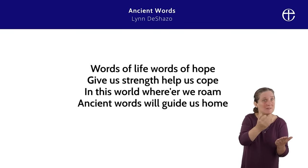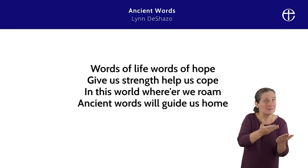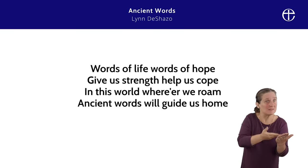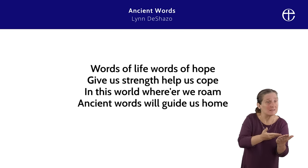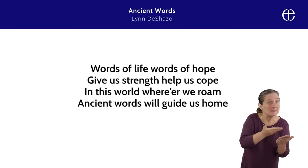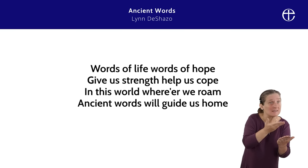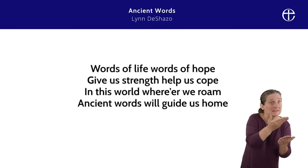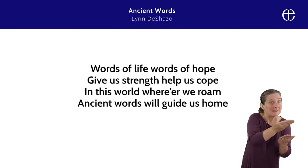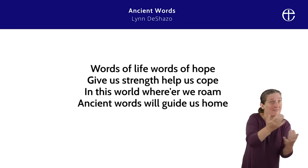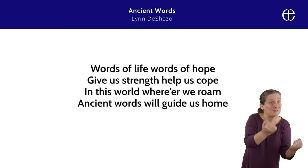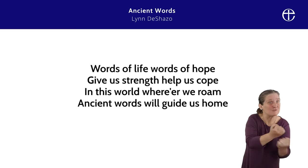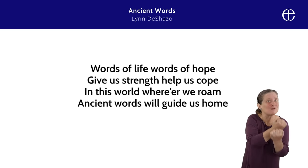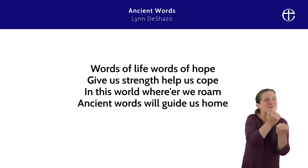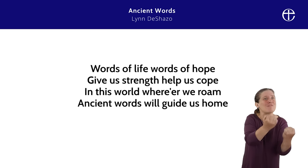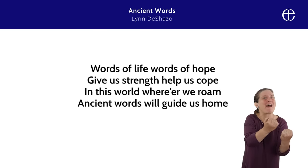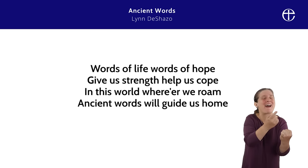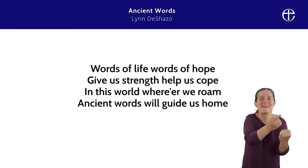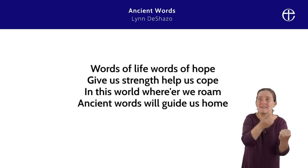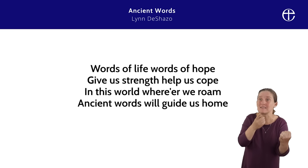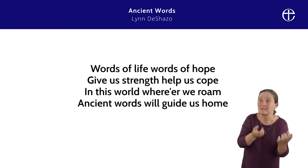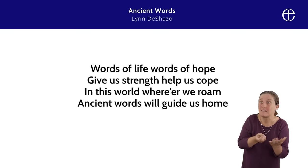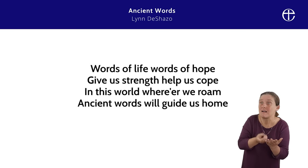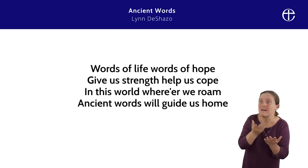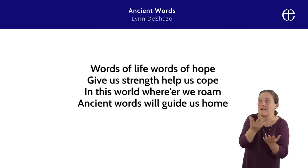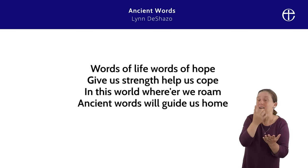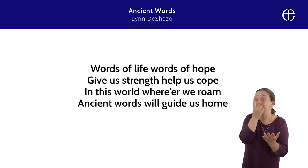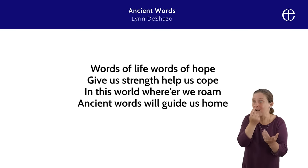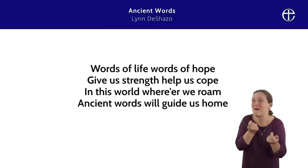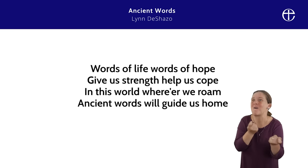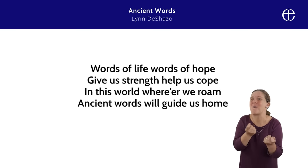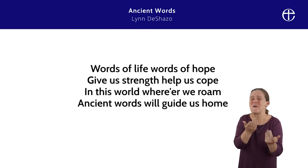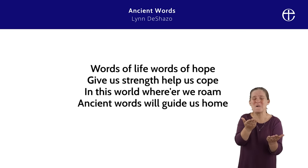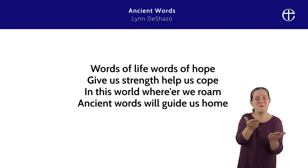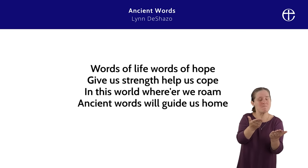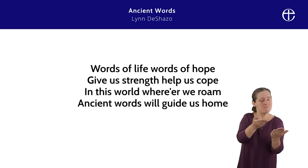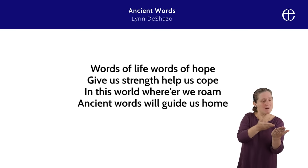Give us strength, help us cope